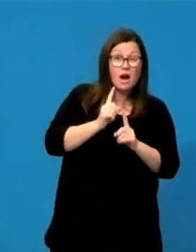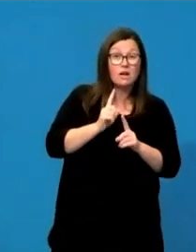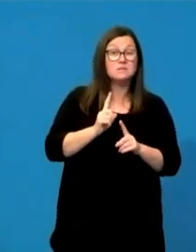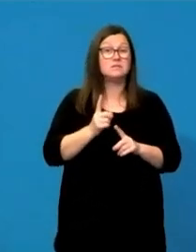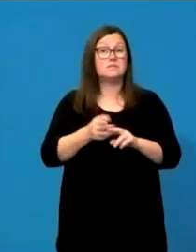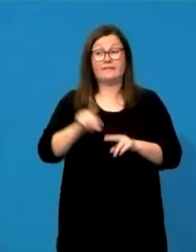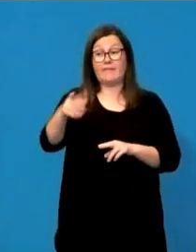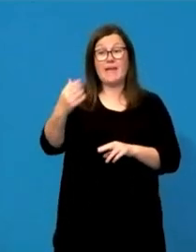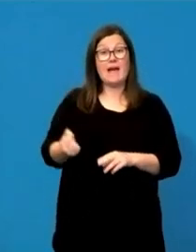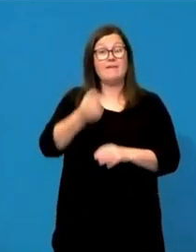Just don't be ashamed.